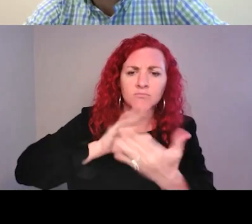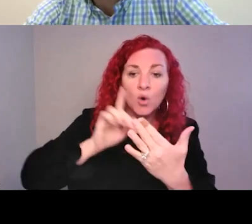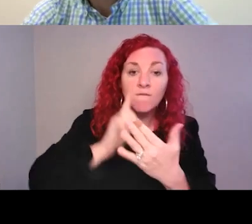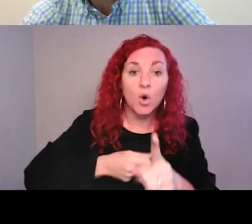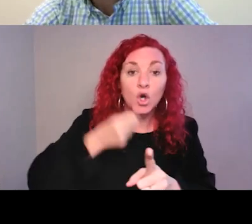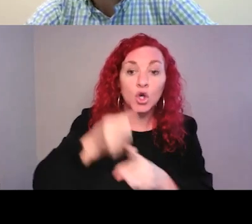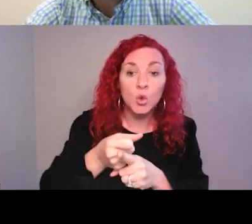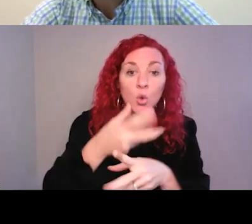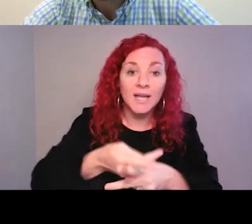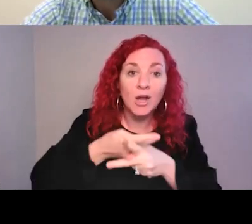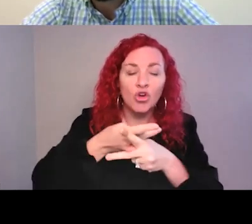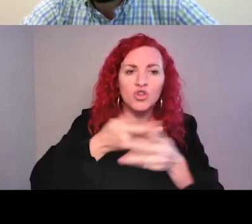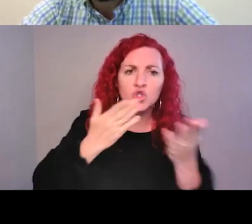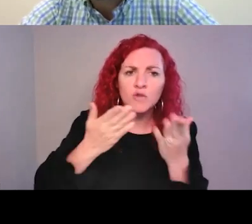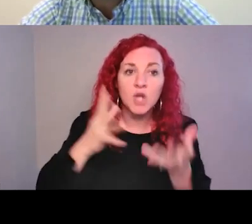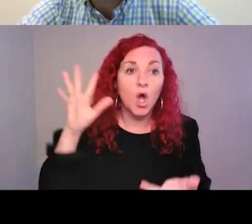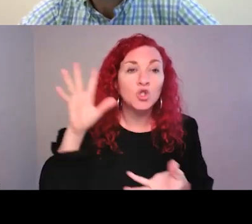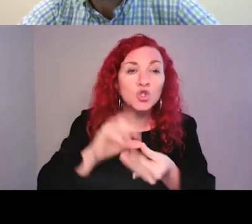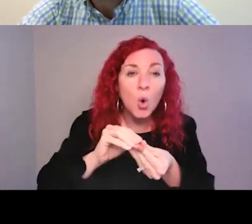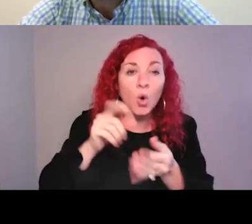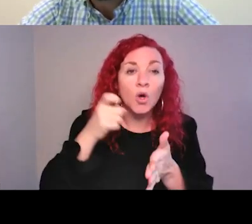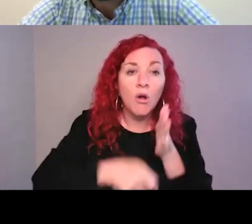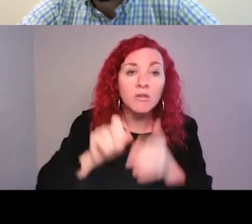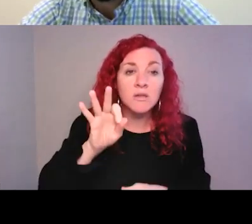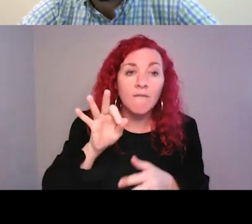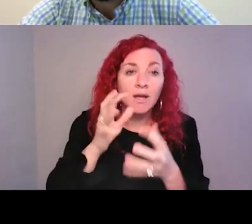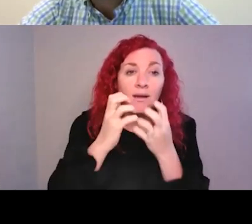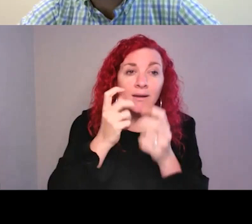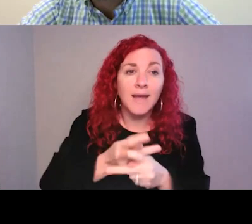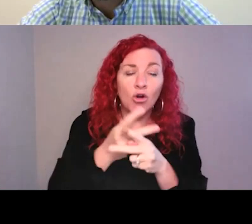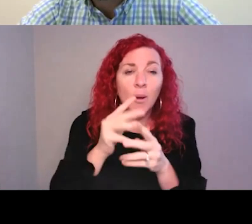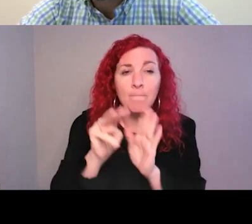I THINK THE COST MODEL HAD TO DO WITH HOSPITALS.